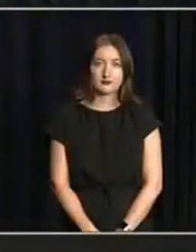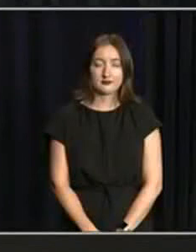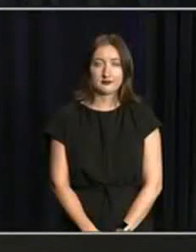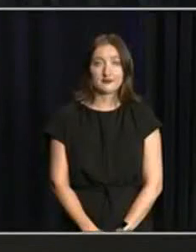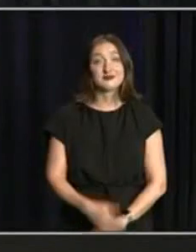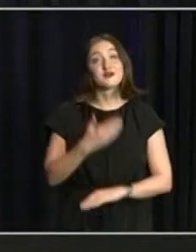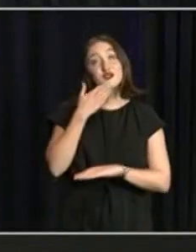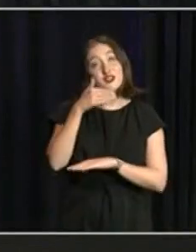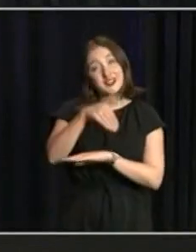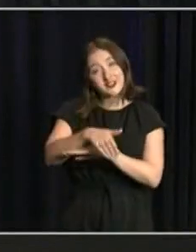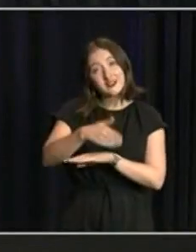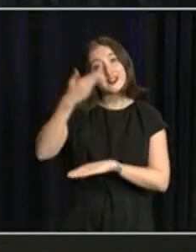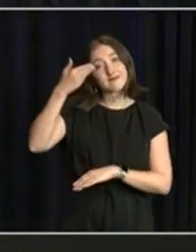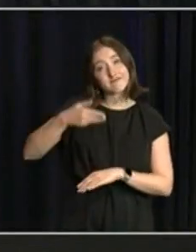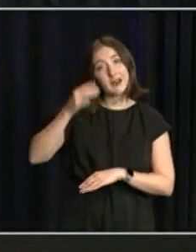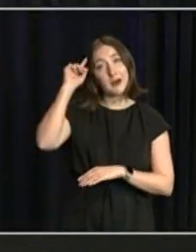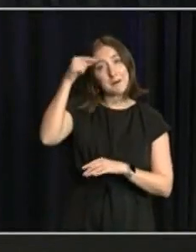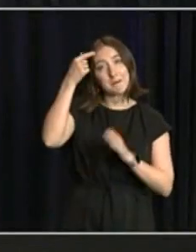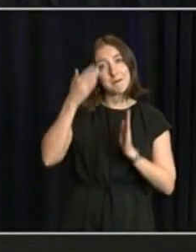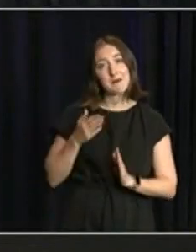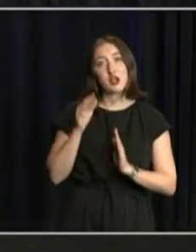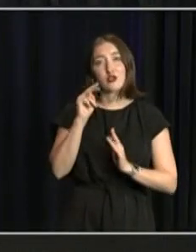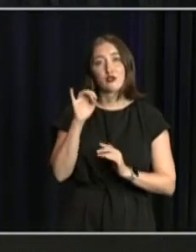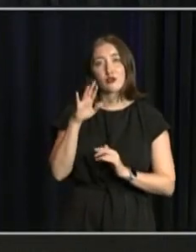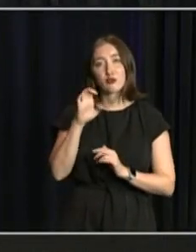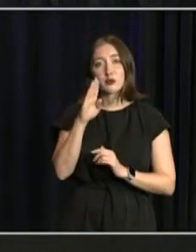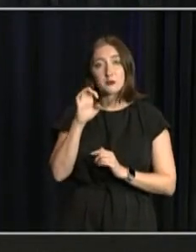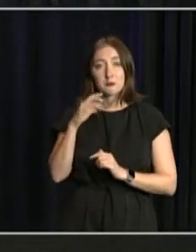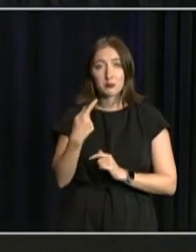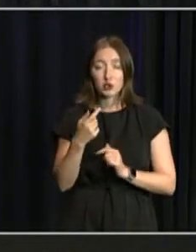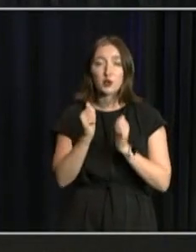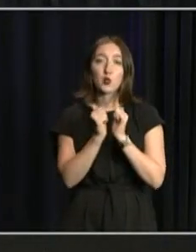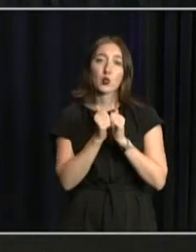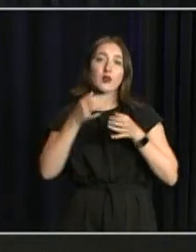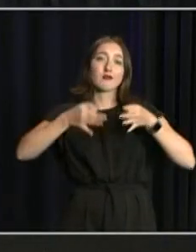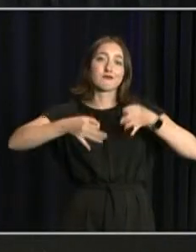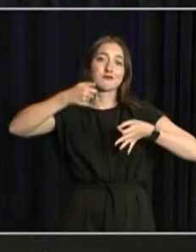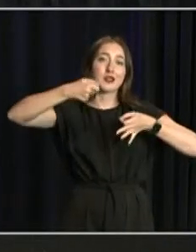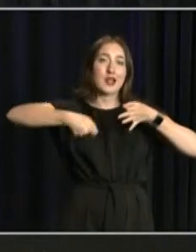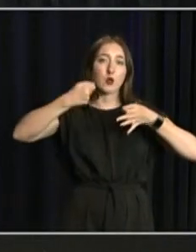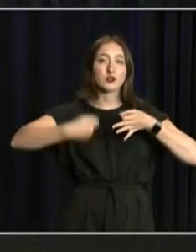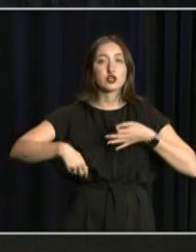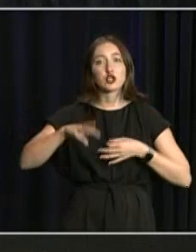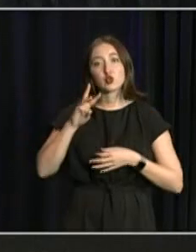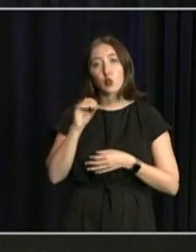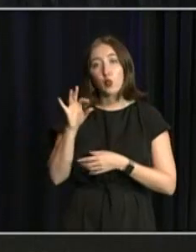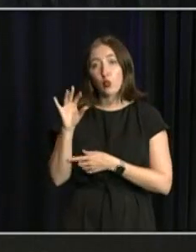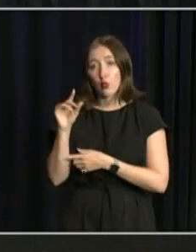Good evening Mayor Ron Nurenberg with Bear County Judge Nelson Wolff. We're joined tonight by Doctor Junda Woo, our medical director for Metro